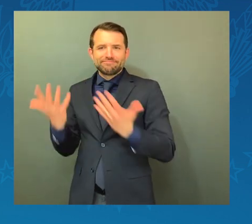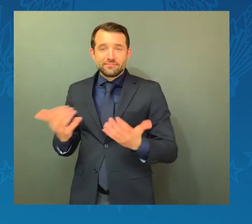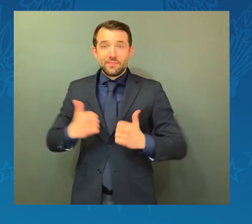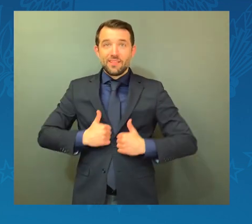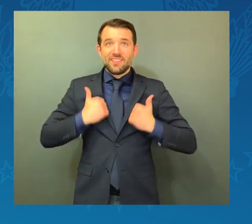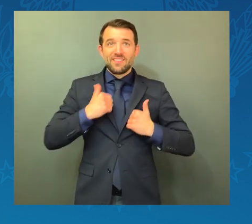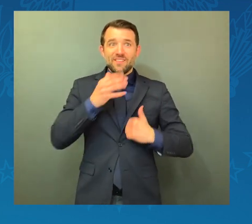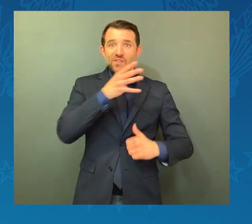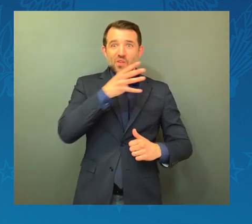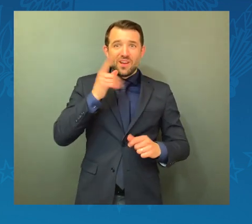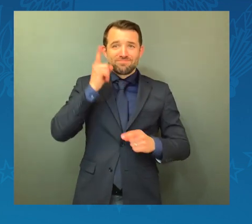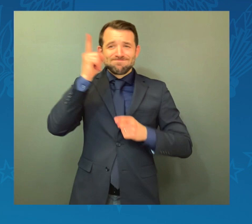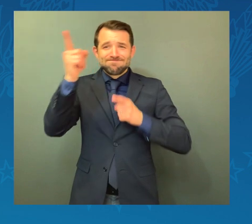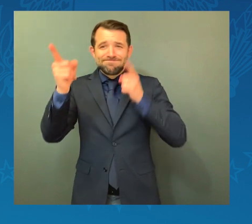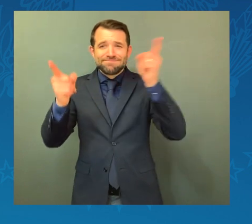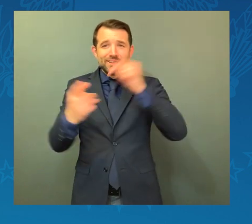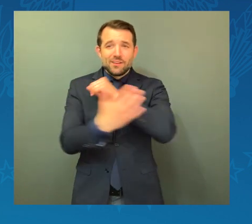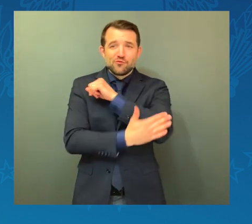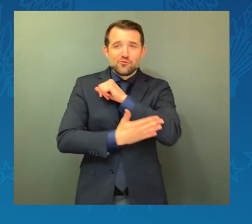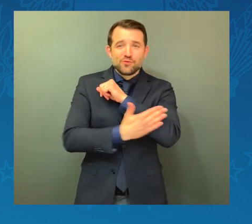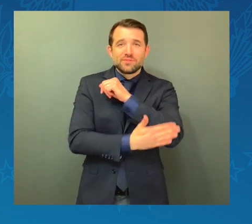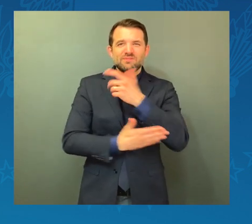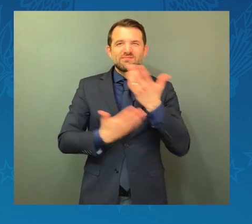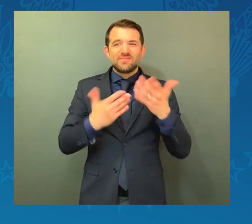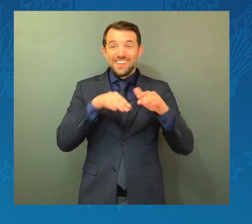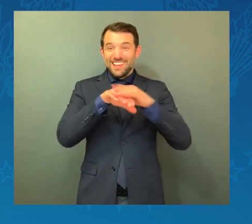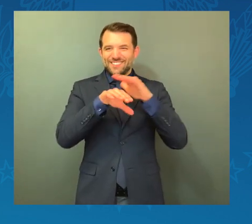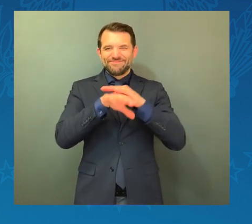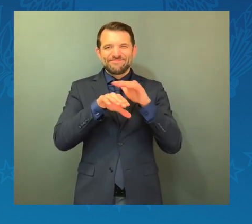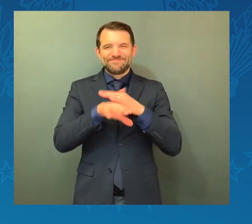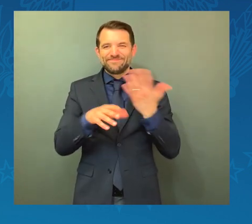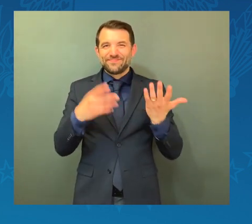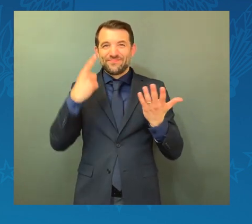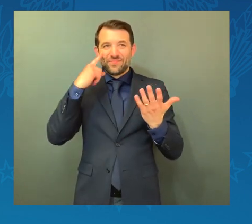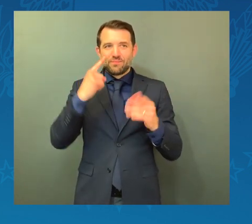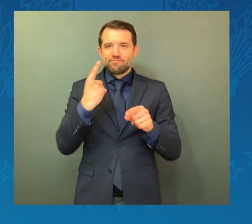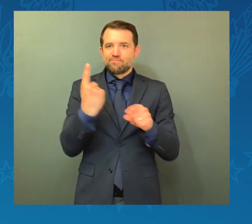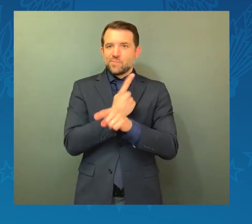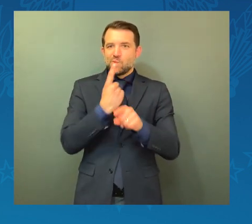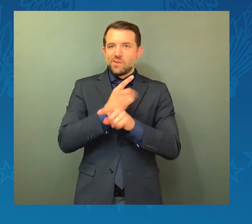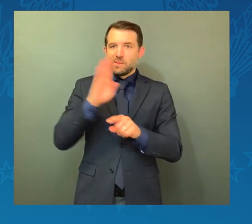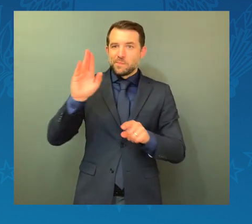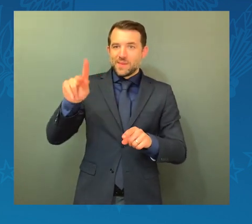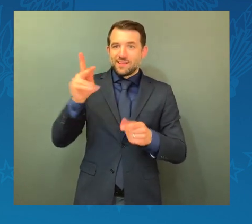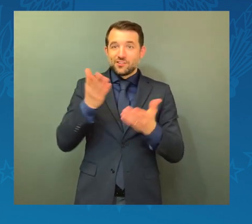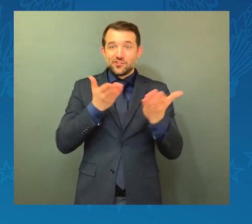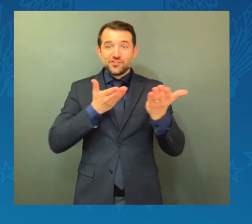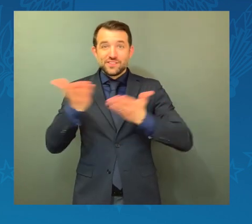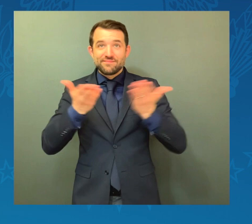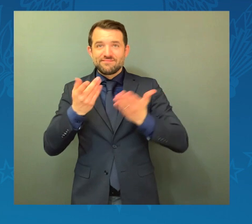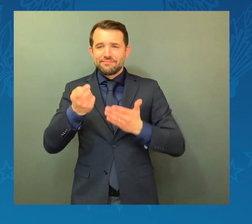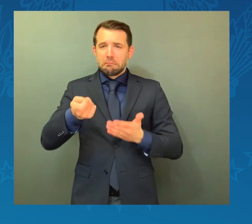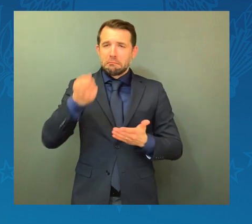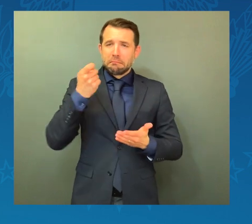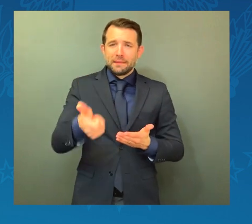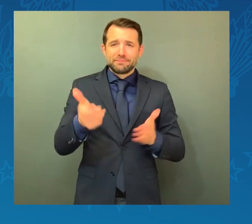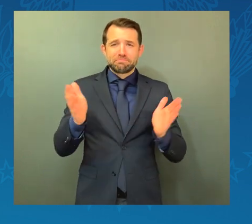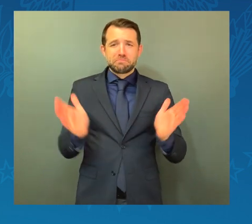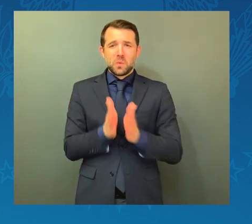often lack access to traditional banking services of any kind. This includes many Native Americans